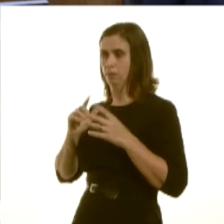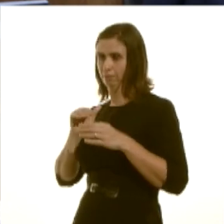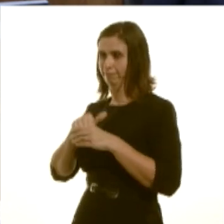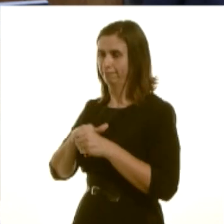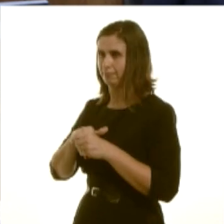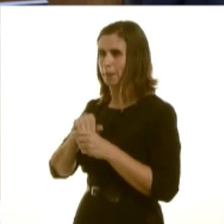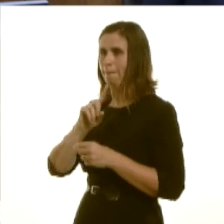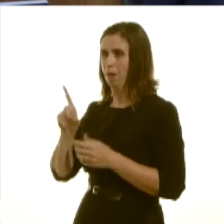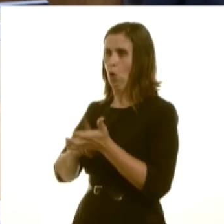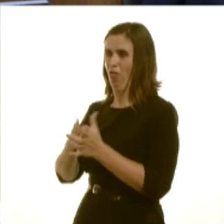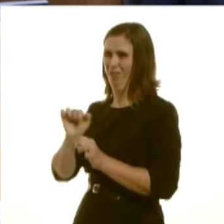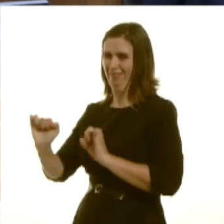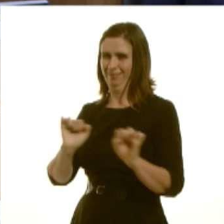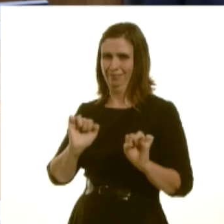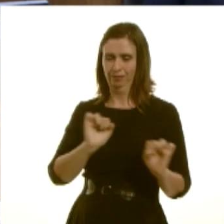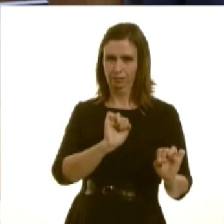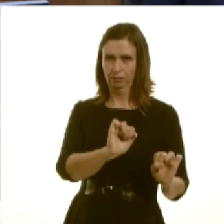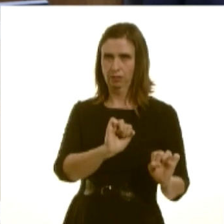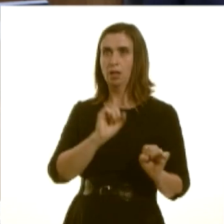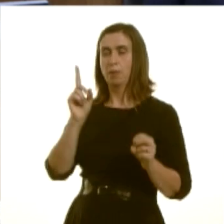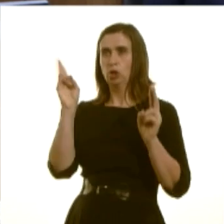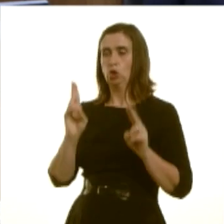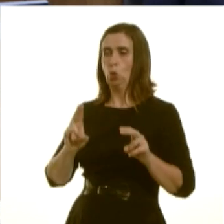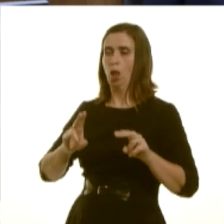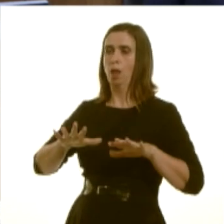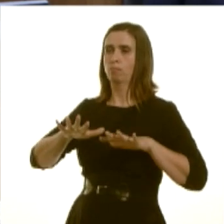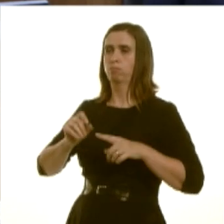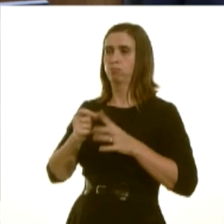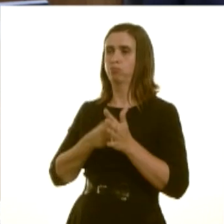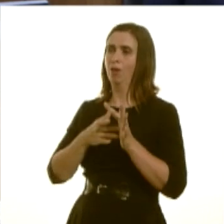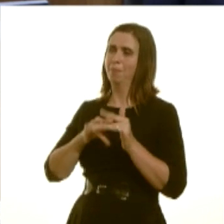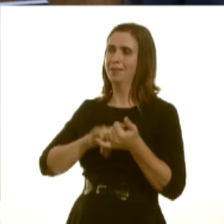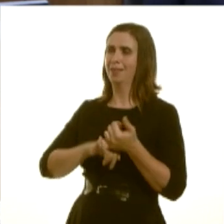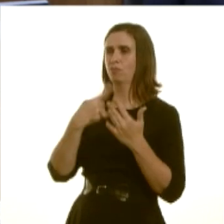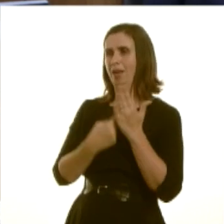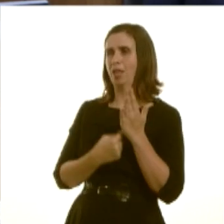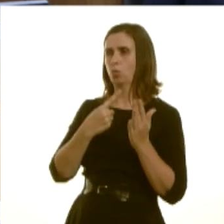regard to the School Premises Regulations 1999, which require that minimum areas of